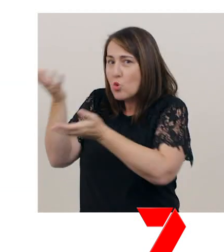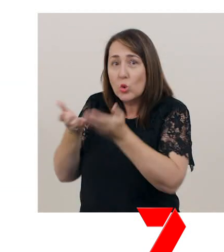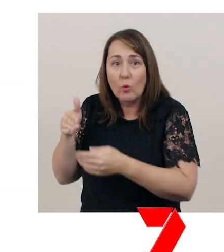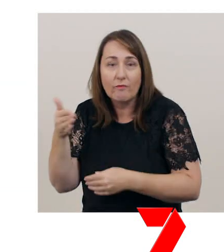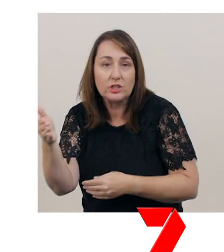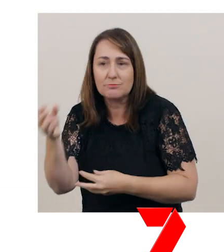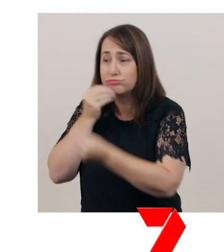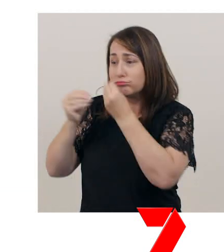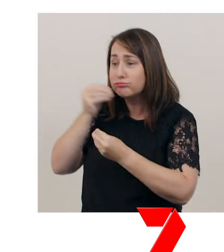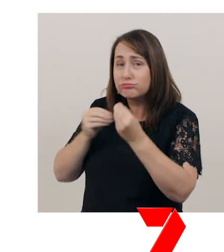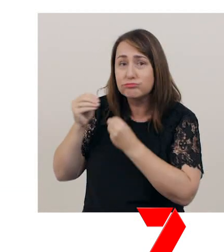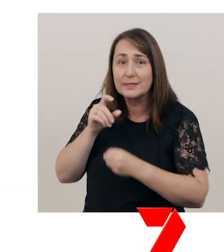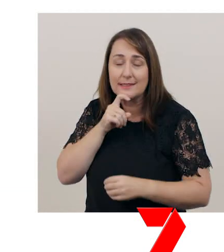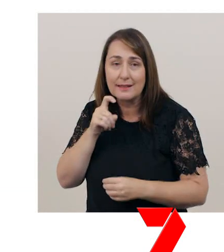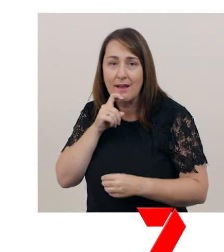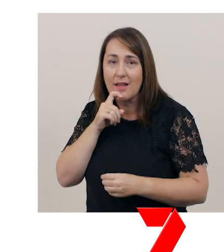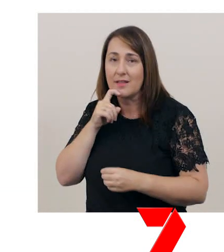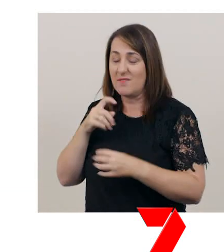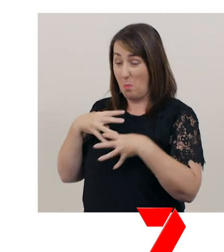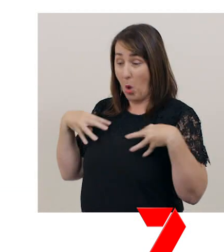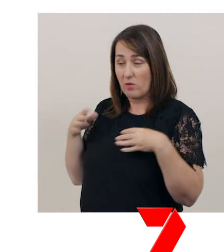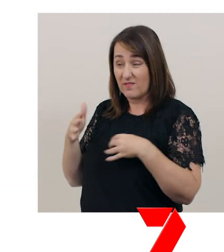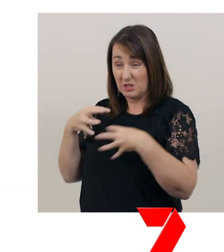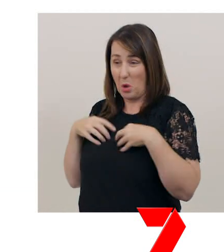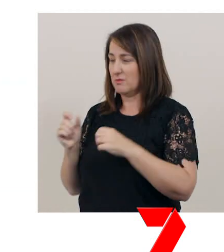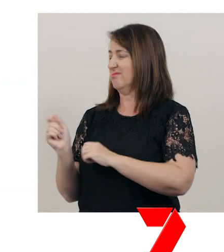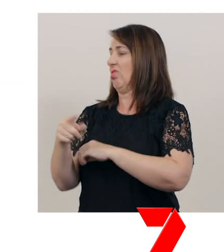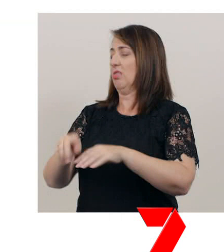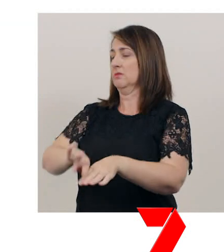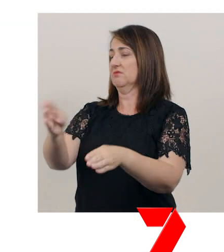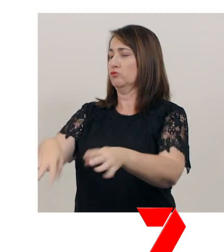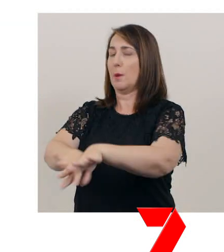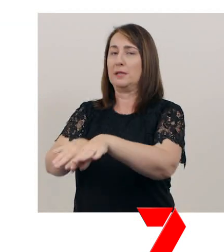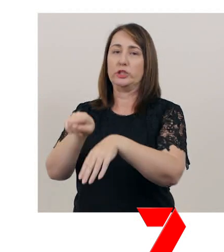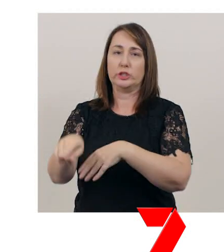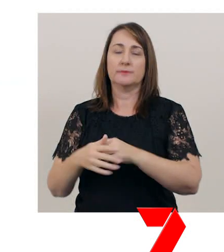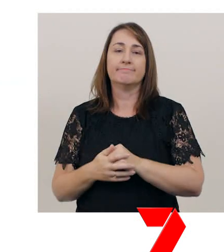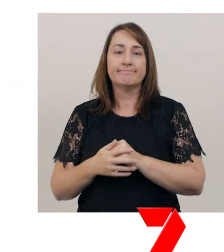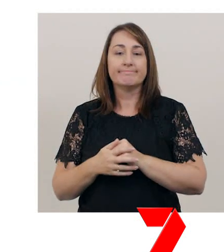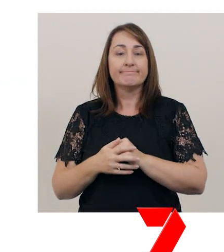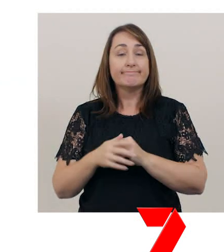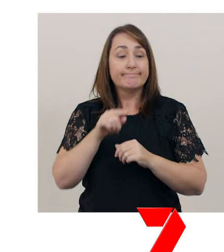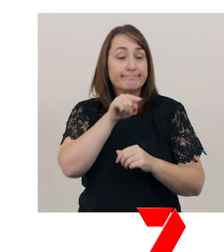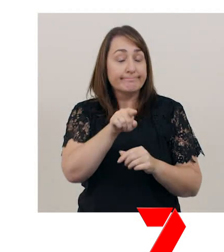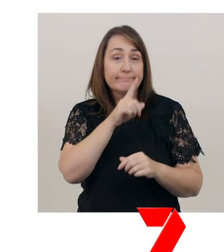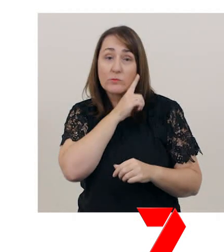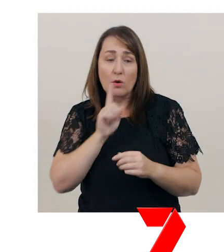Then she threw the bones onto the scrapheap. When the fish did not appear the next day, Ye Xian was anxious.